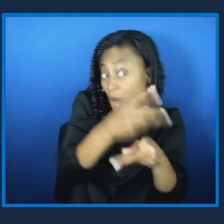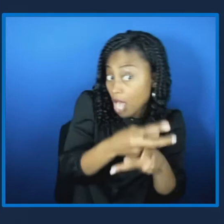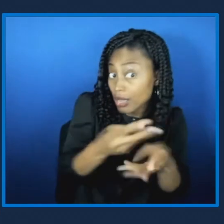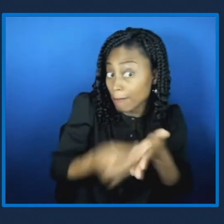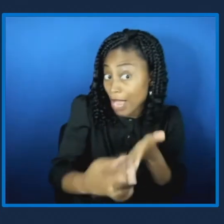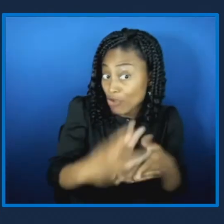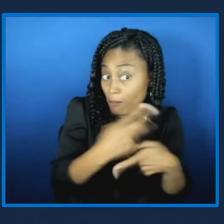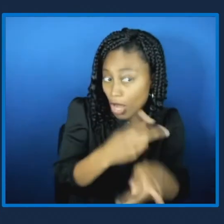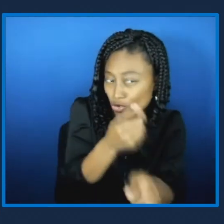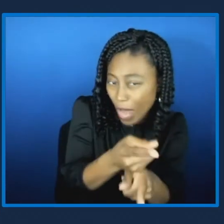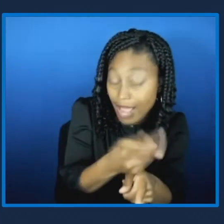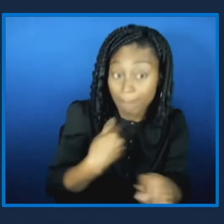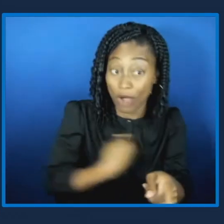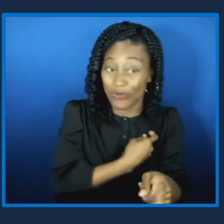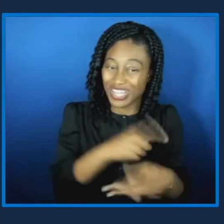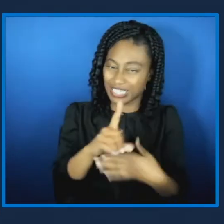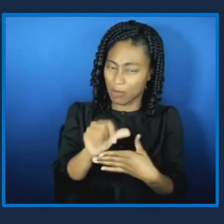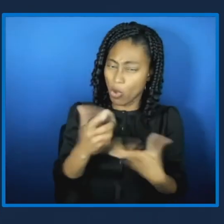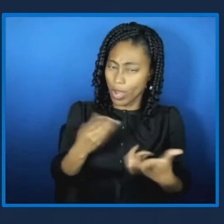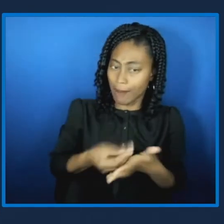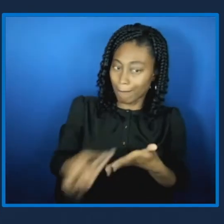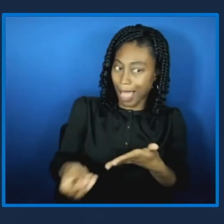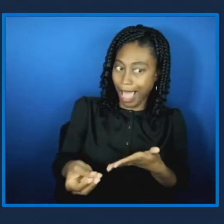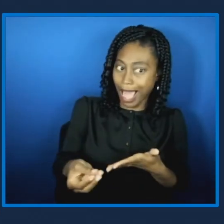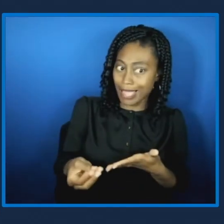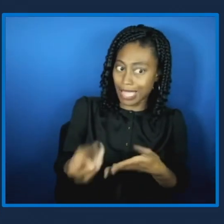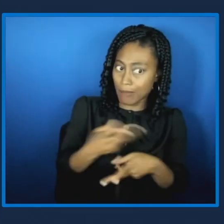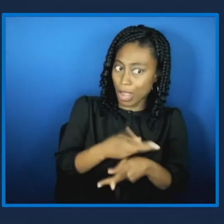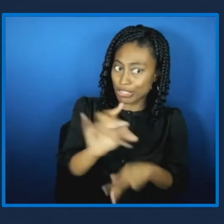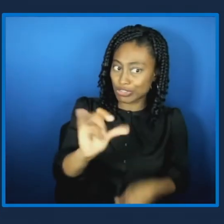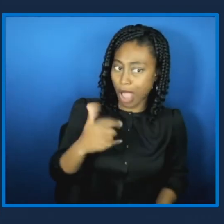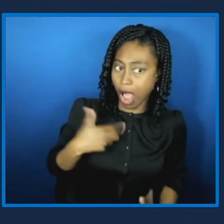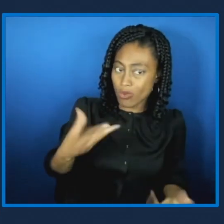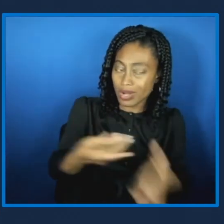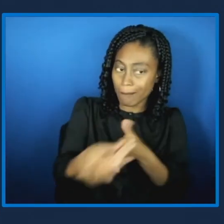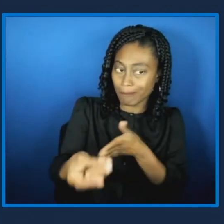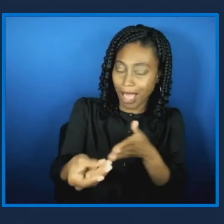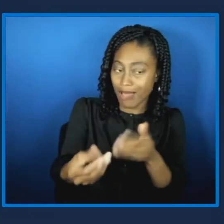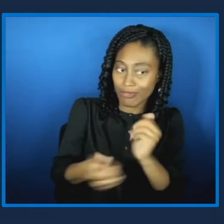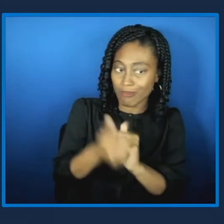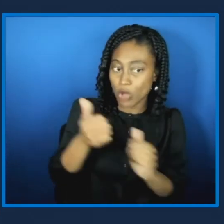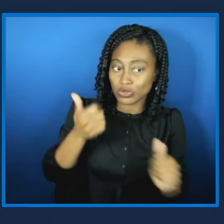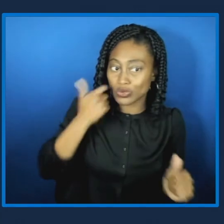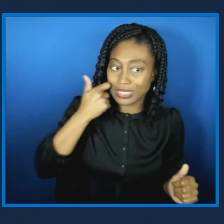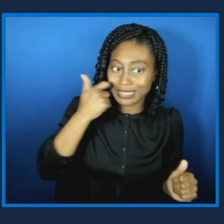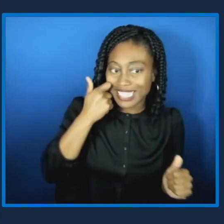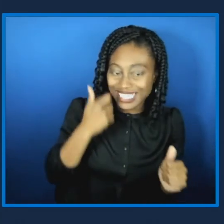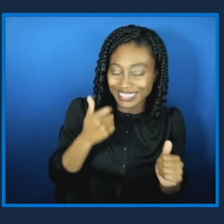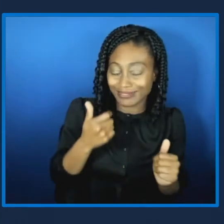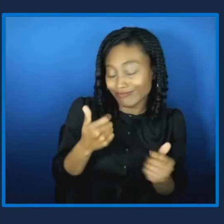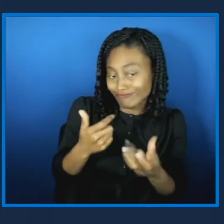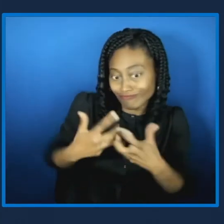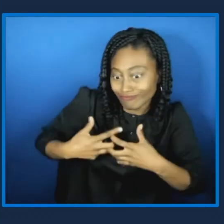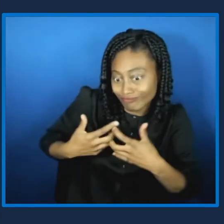to say, hey, we wanna buy product too. I wanna buy the latest gadget from whatever store store it is and I want it to be accessible to me.